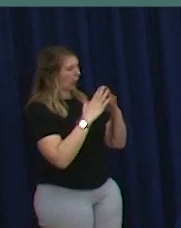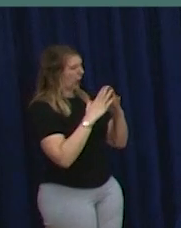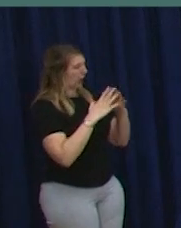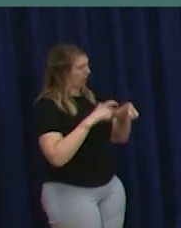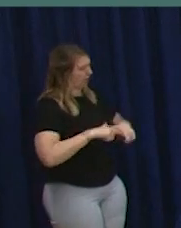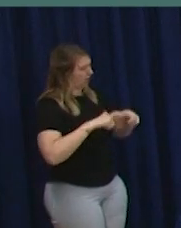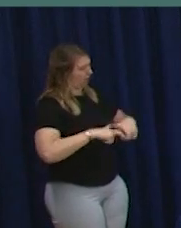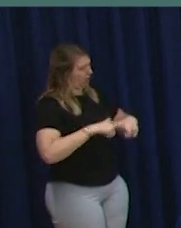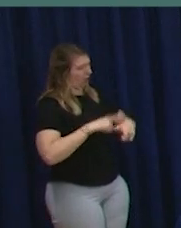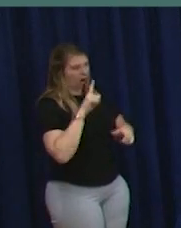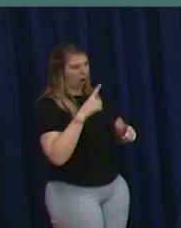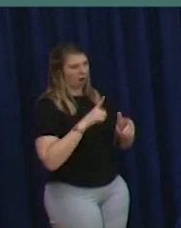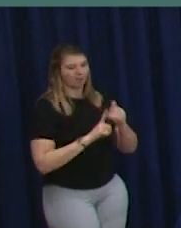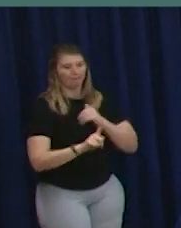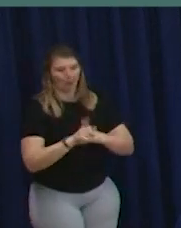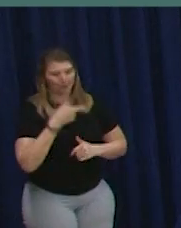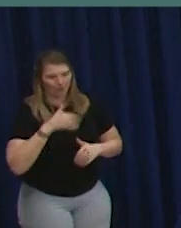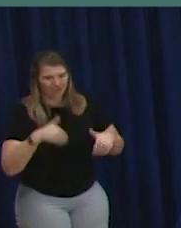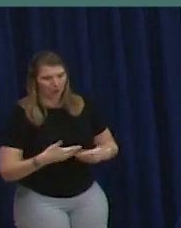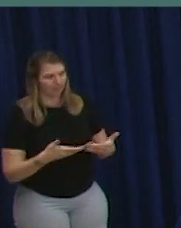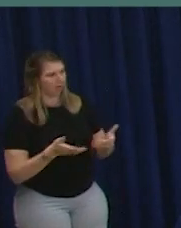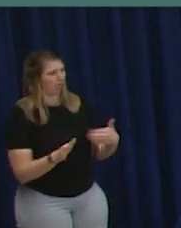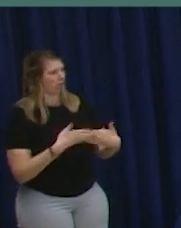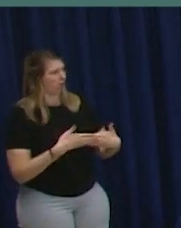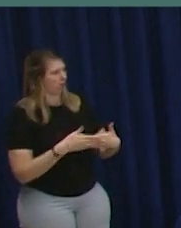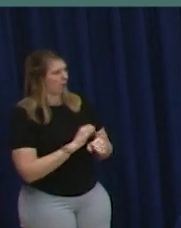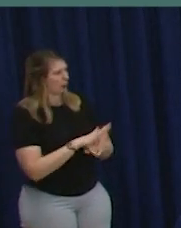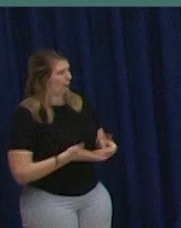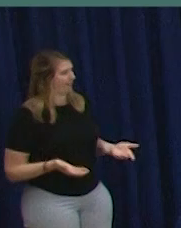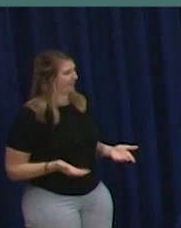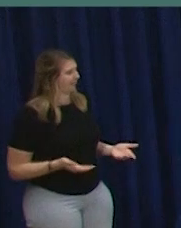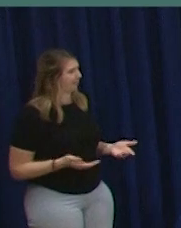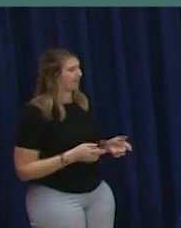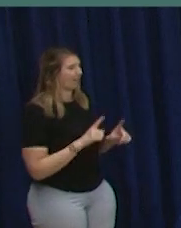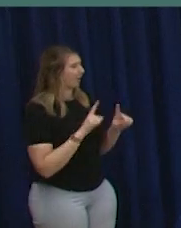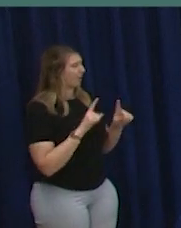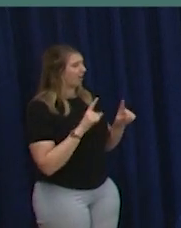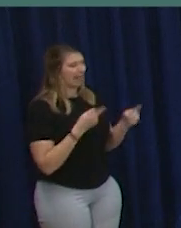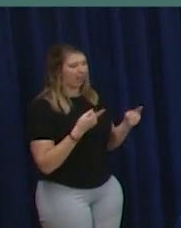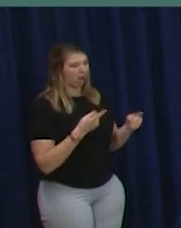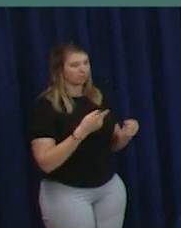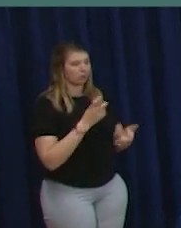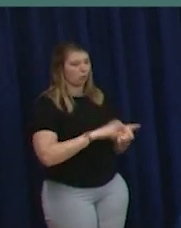space no longer worked, when they couldn't go for a walk because the noise in the head, the bees as